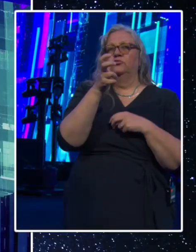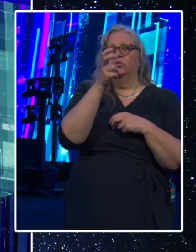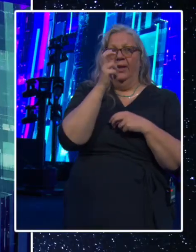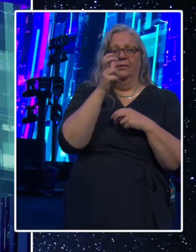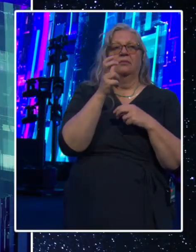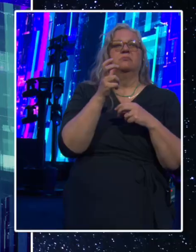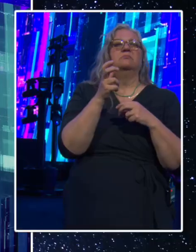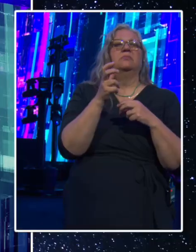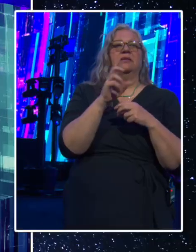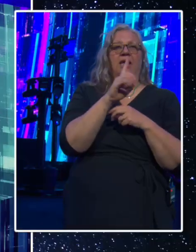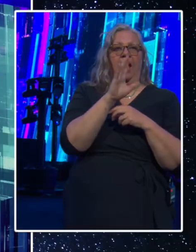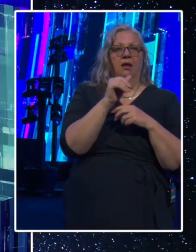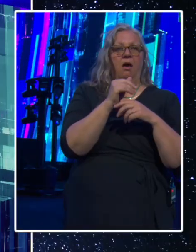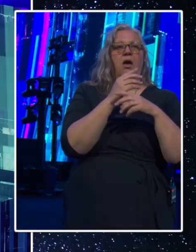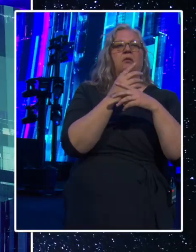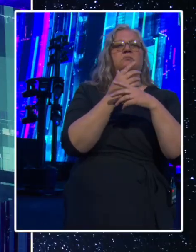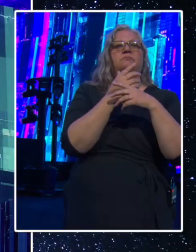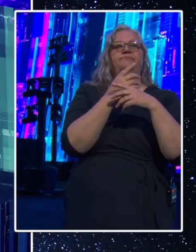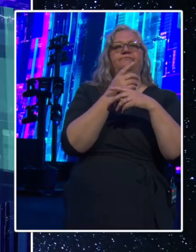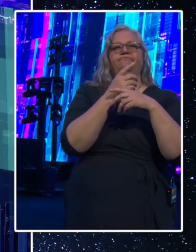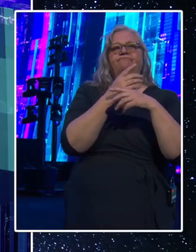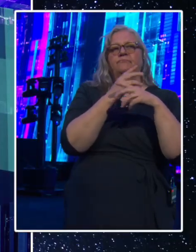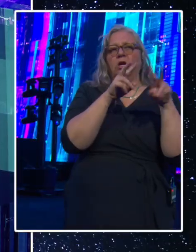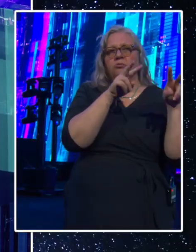with very, very strict data governance needs.